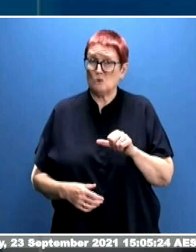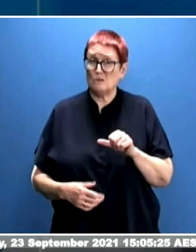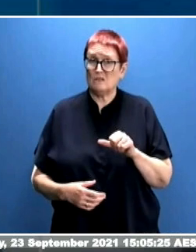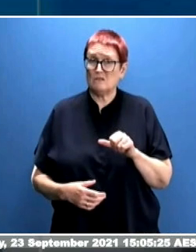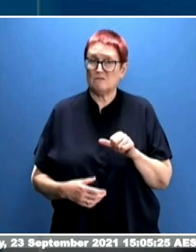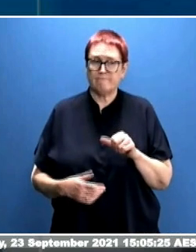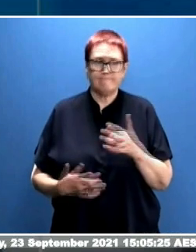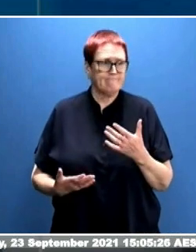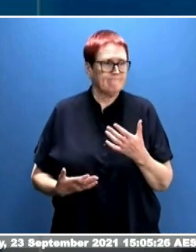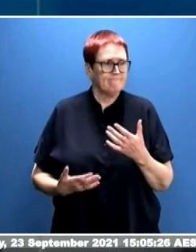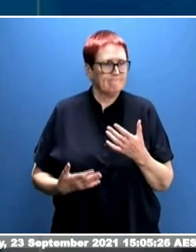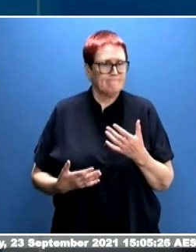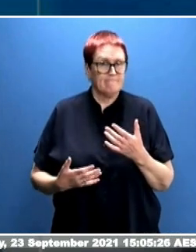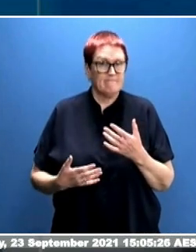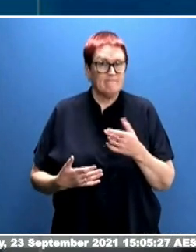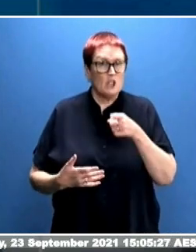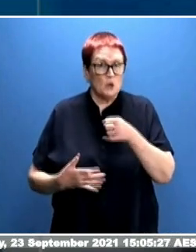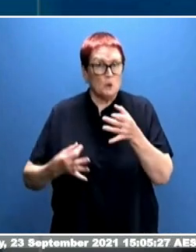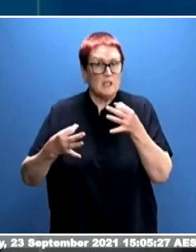enshrining of the eligibility criteria?